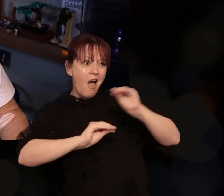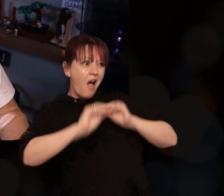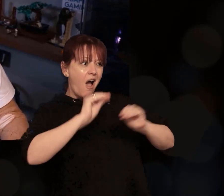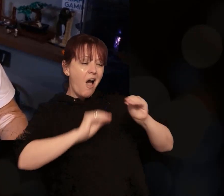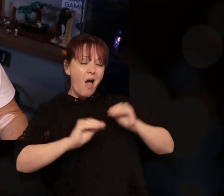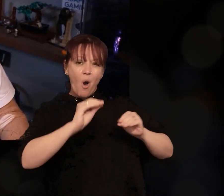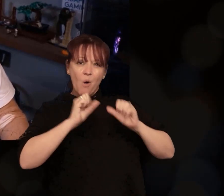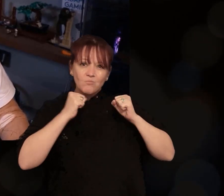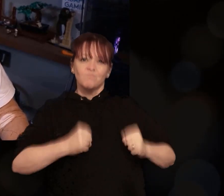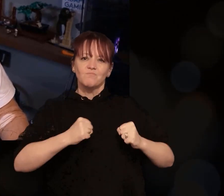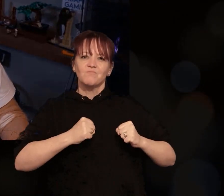Well done.